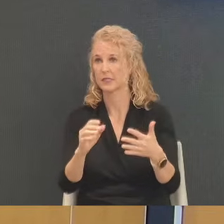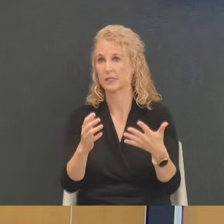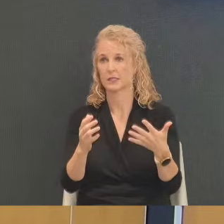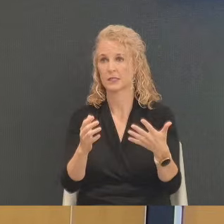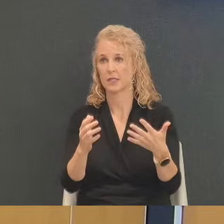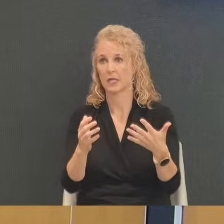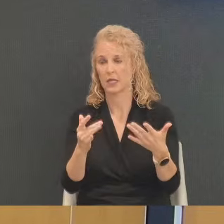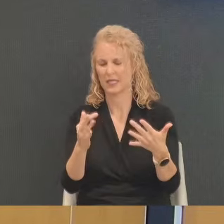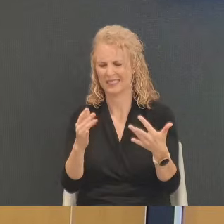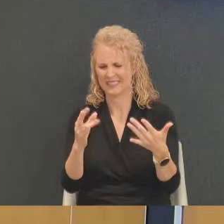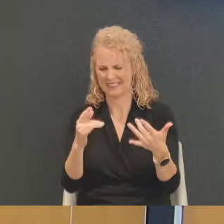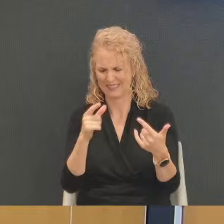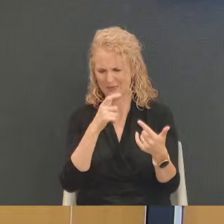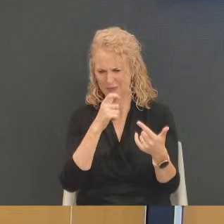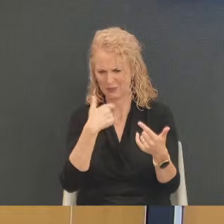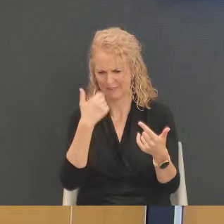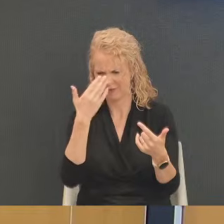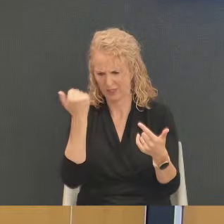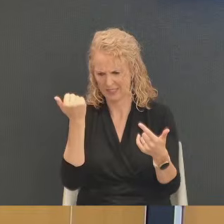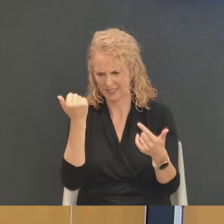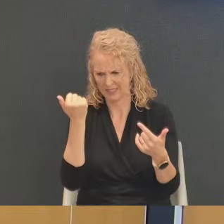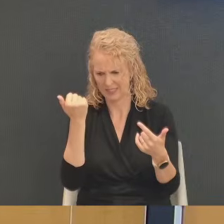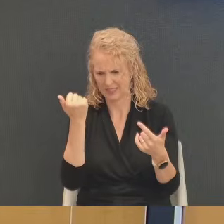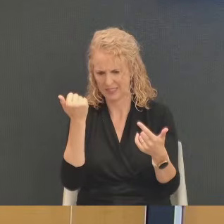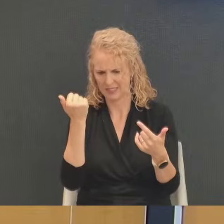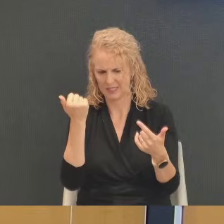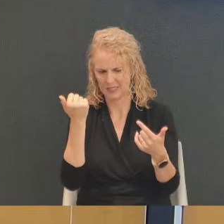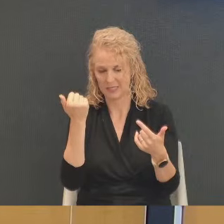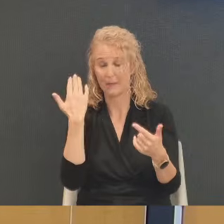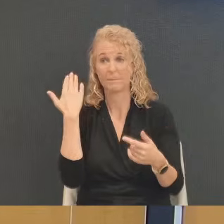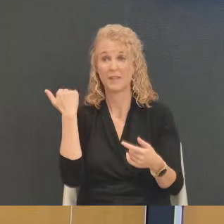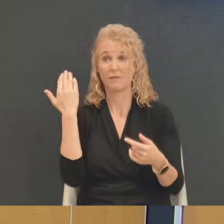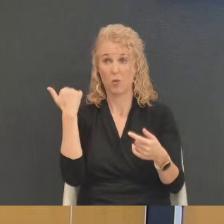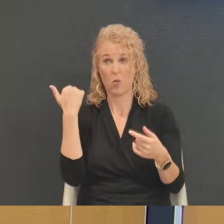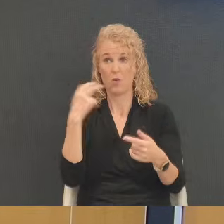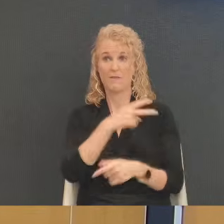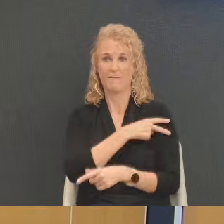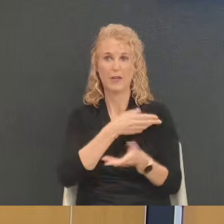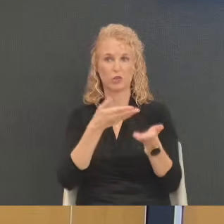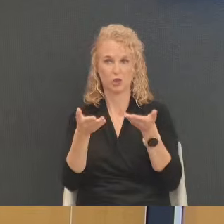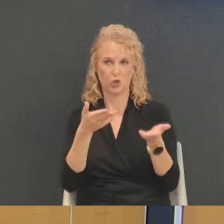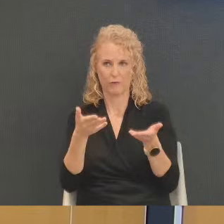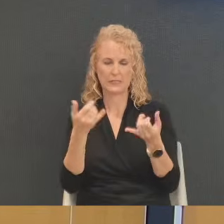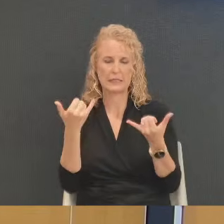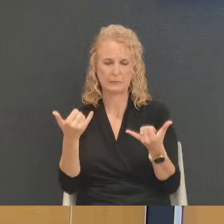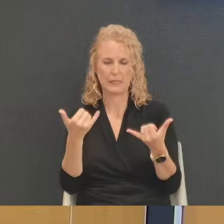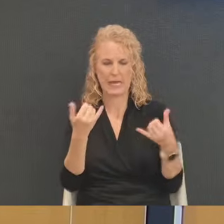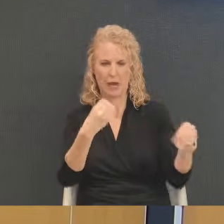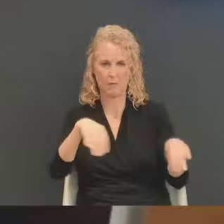leave anybody out. the used to include veteran services before veteran services moved out here.